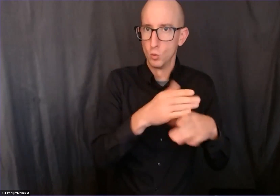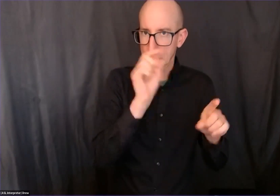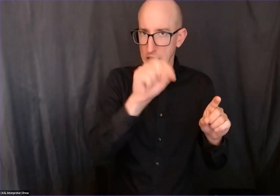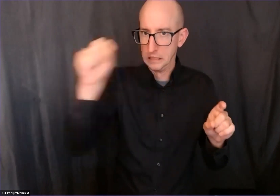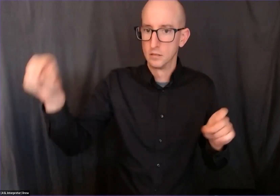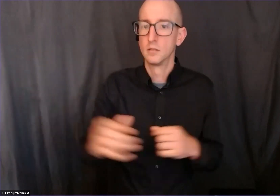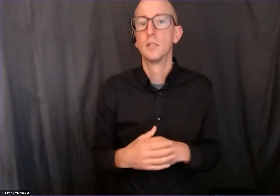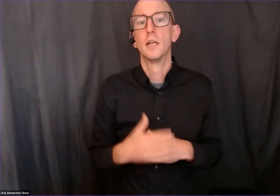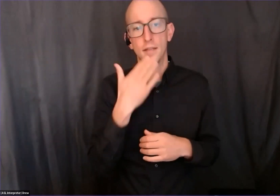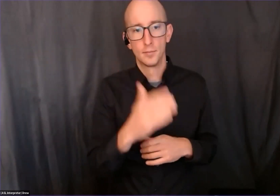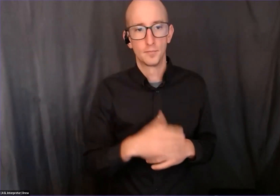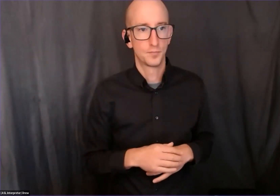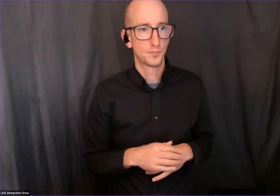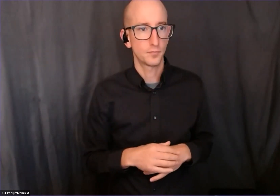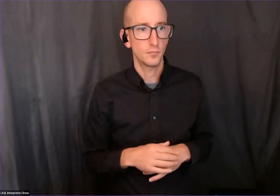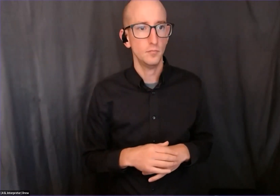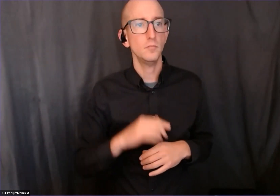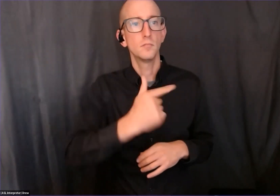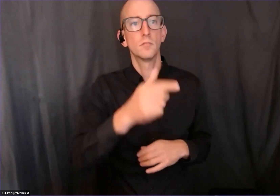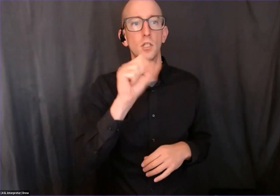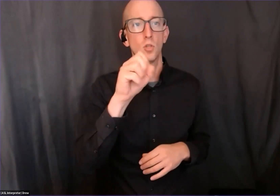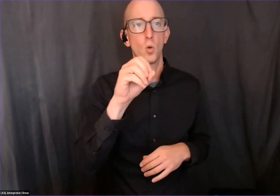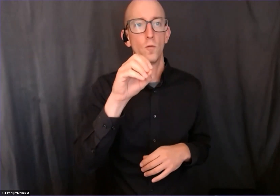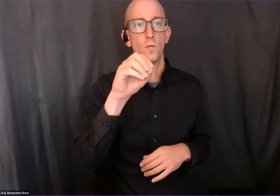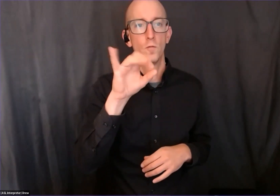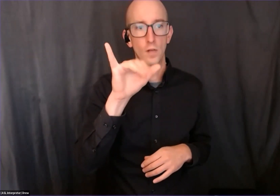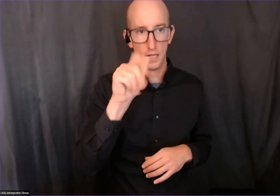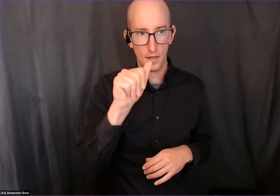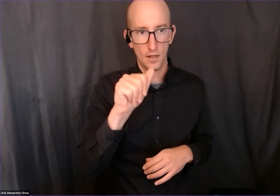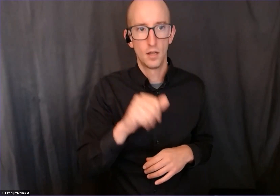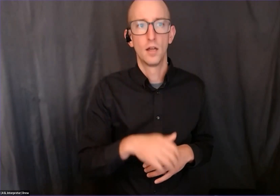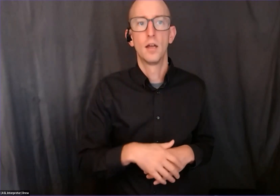And then I'll talk through some program design elements that are specific to the planning